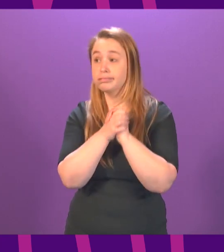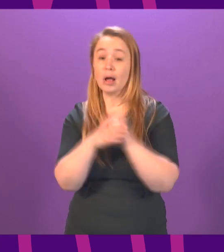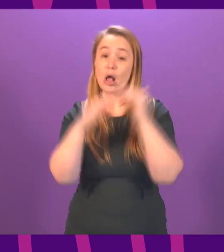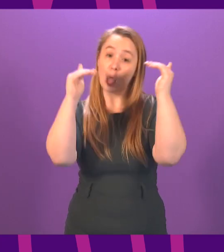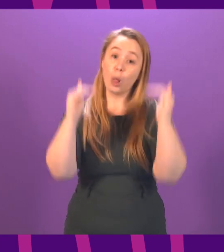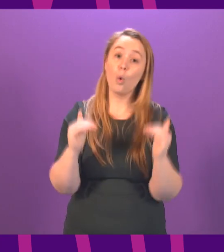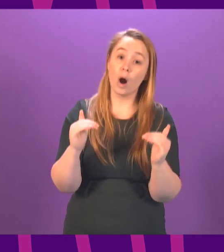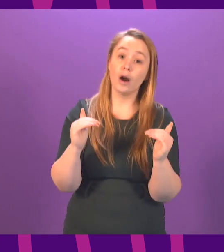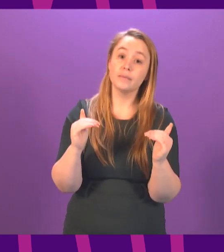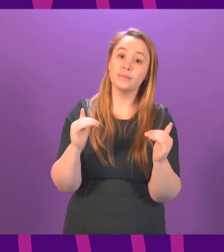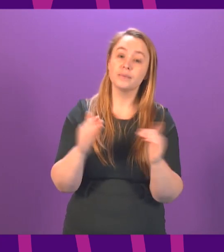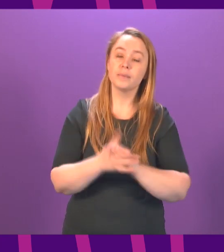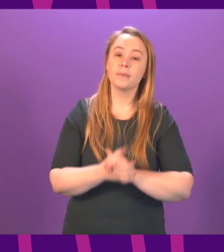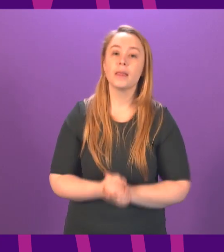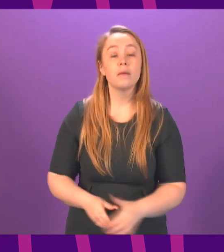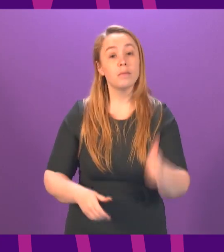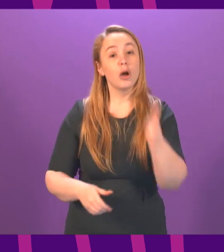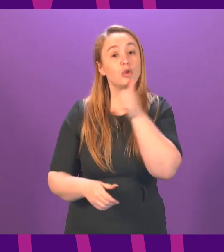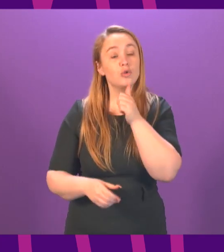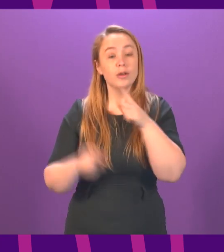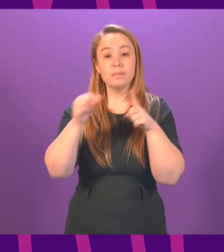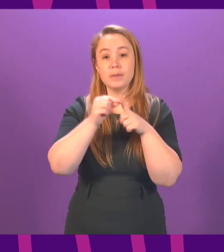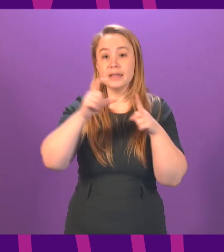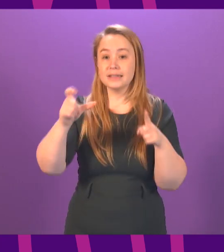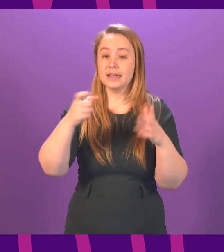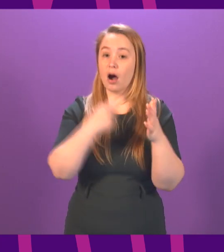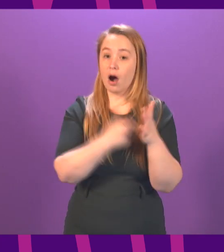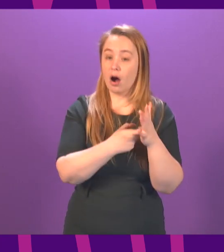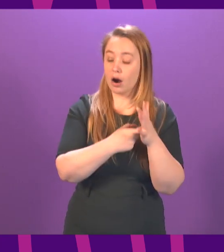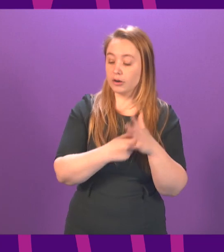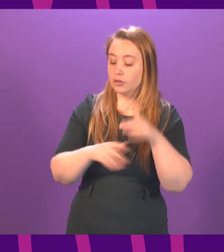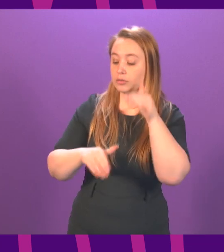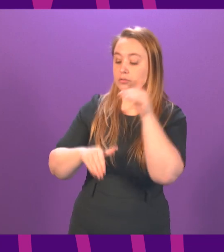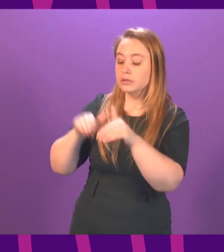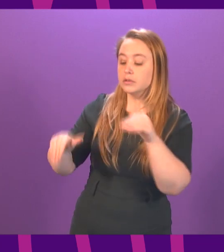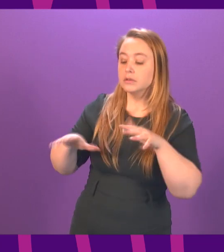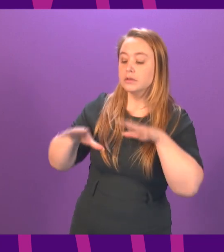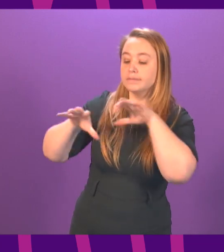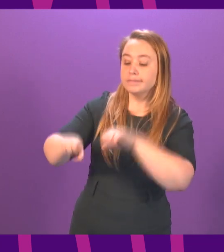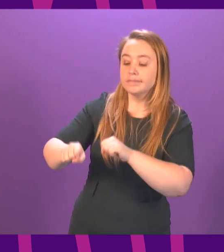However, we are extending the use of PCR testing for asymptomatic use, just as we are using